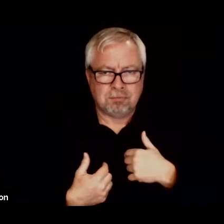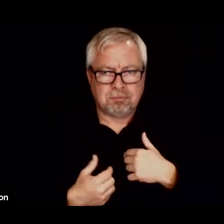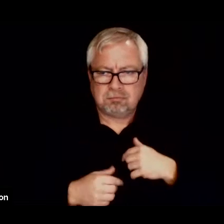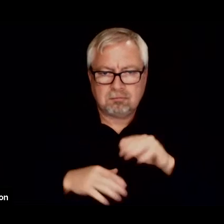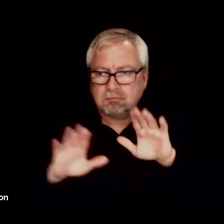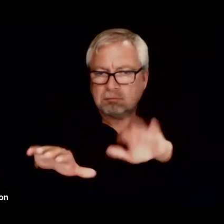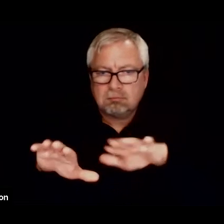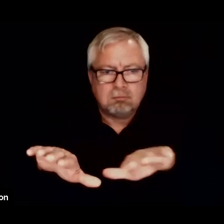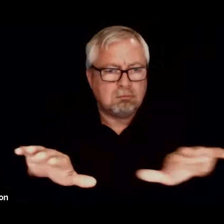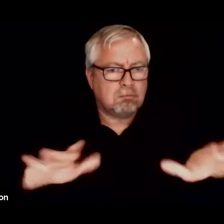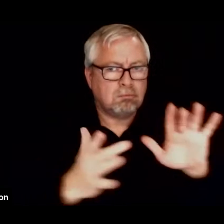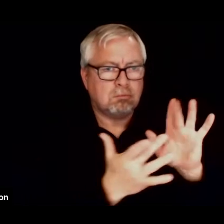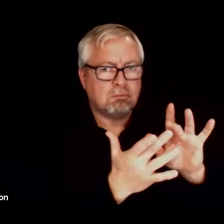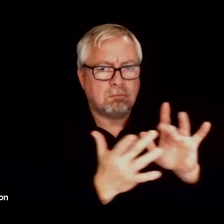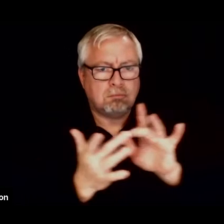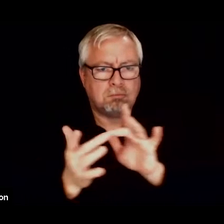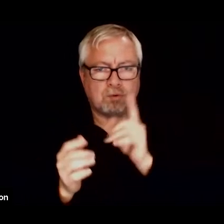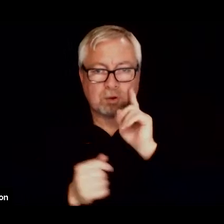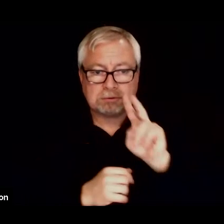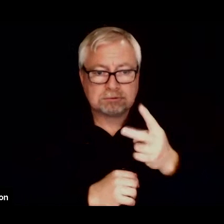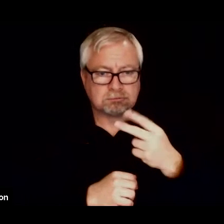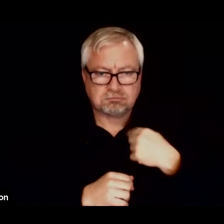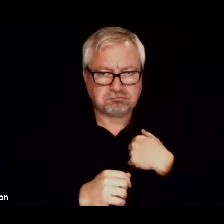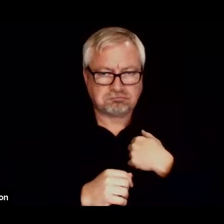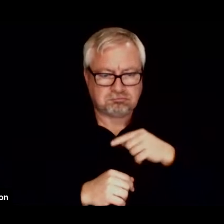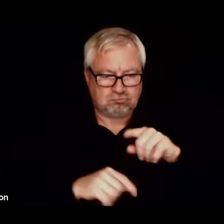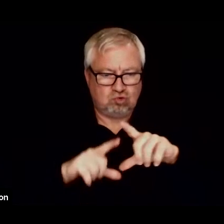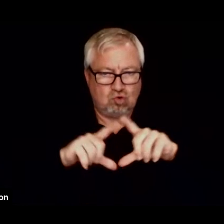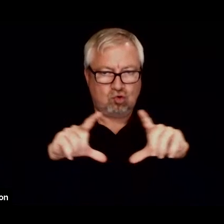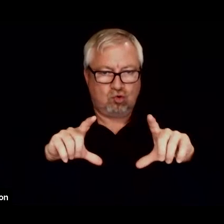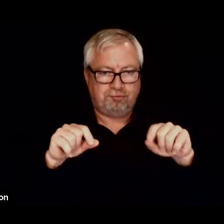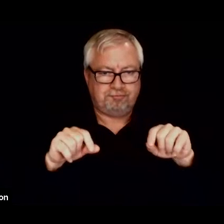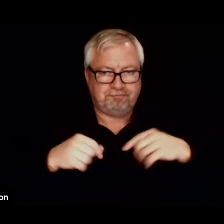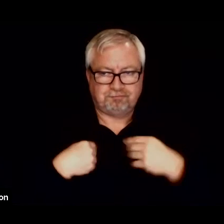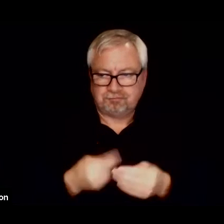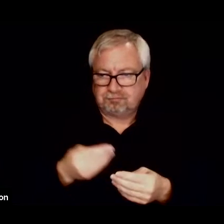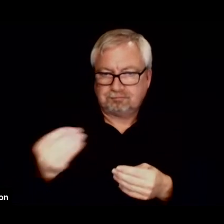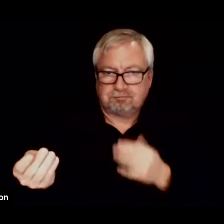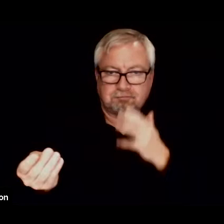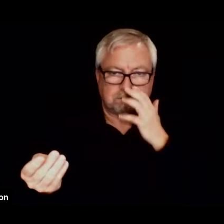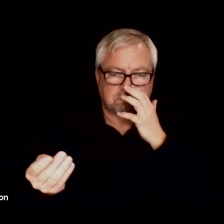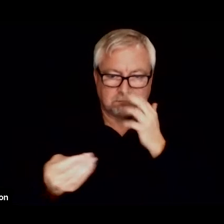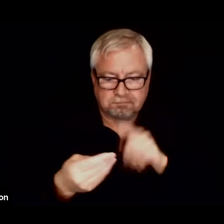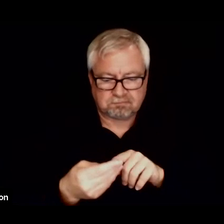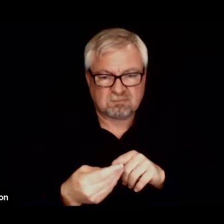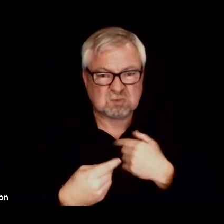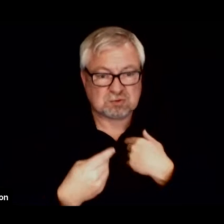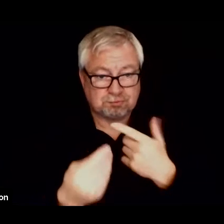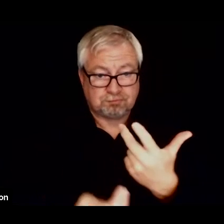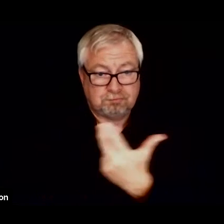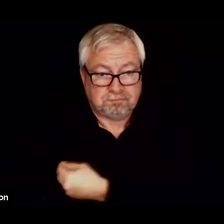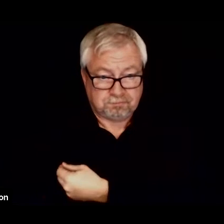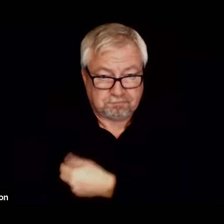in place to address um you know making sure people do get the second bill scheduled and and have the